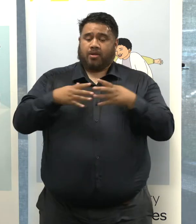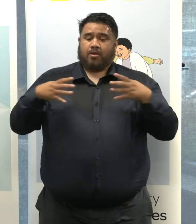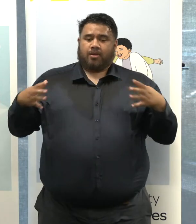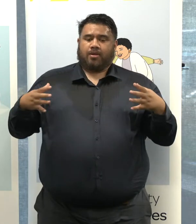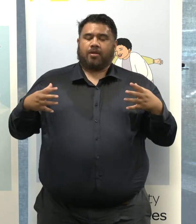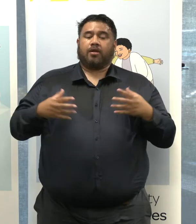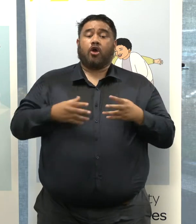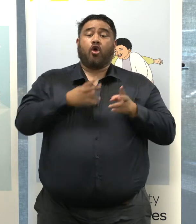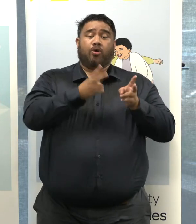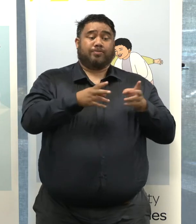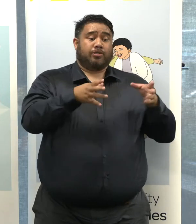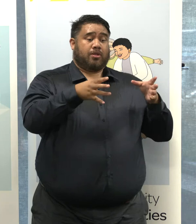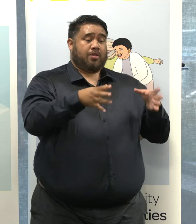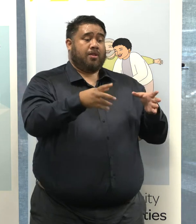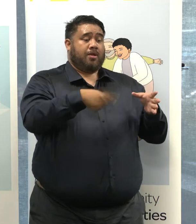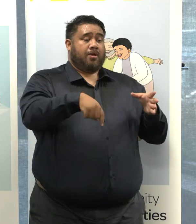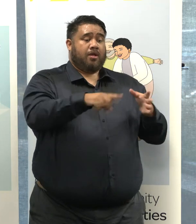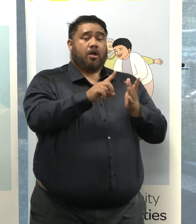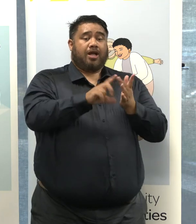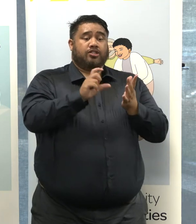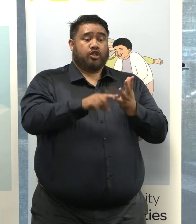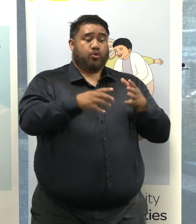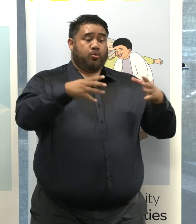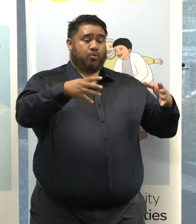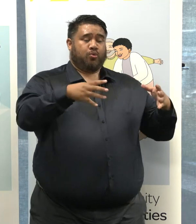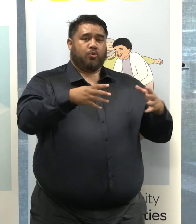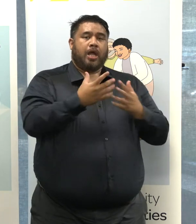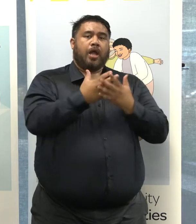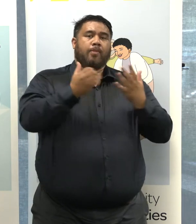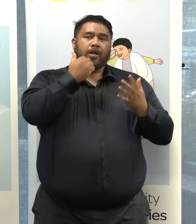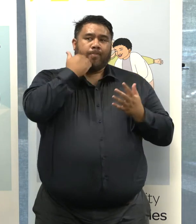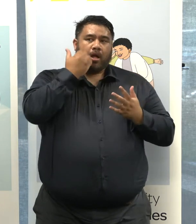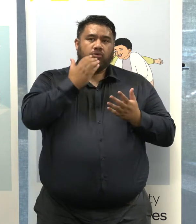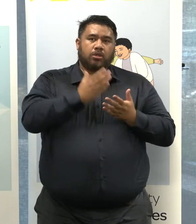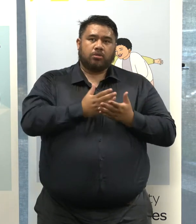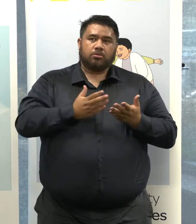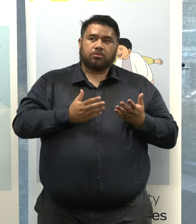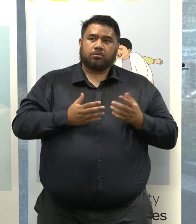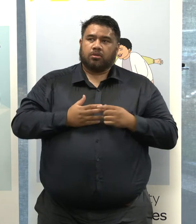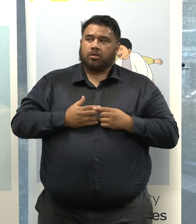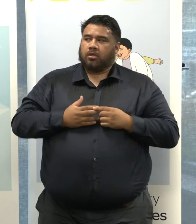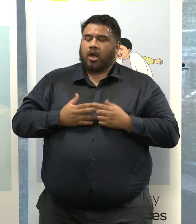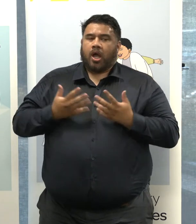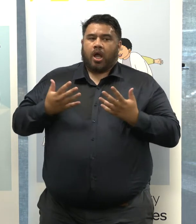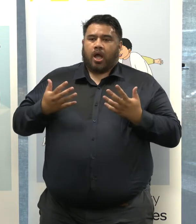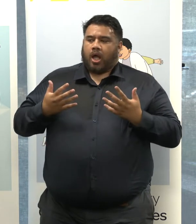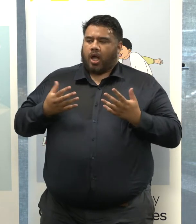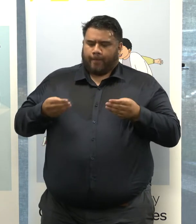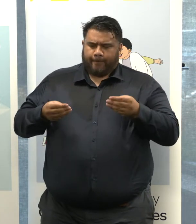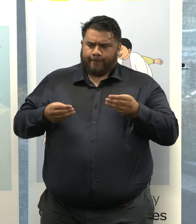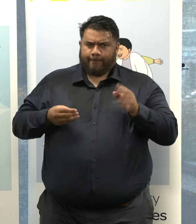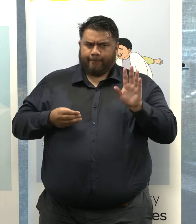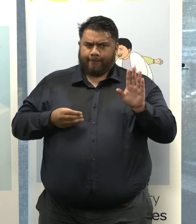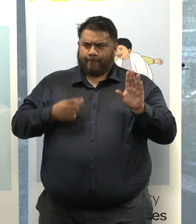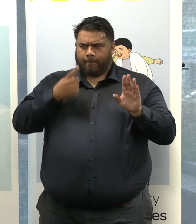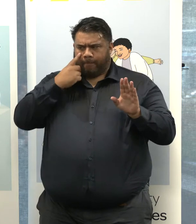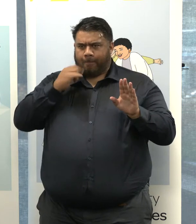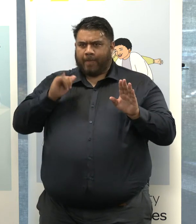off first. Can you tell us, of today's